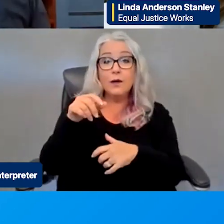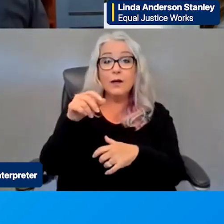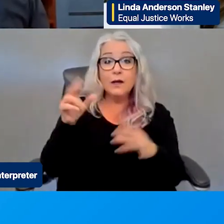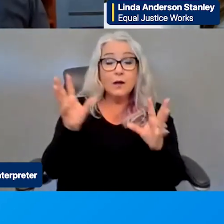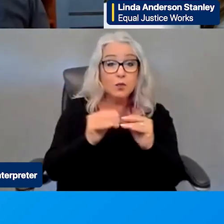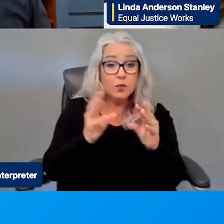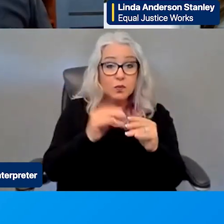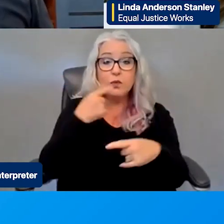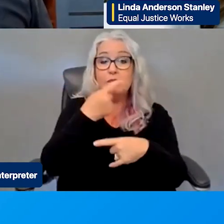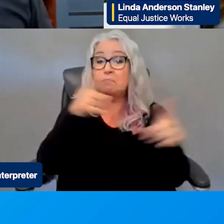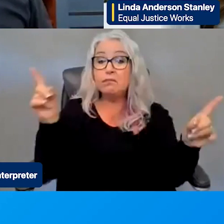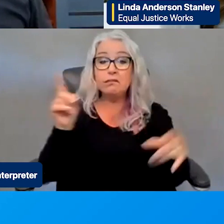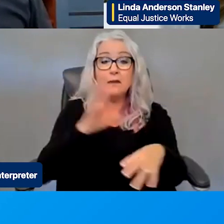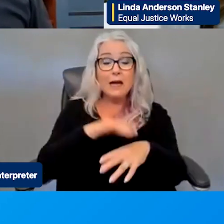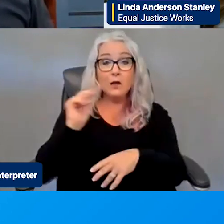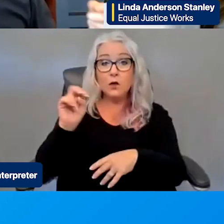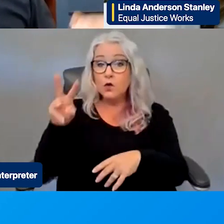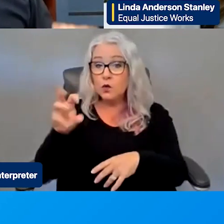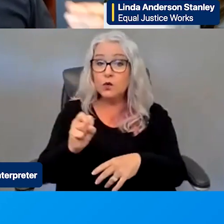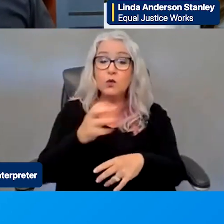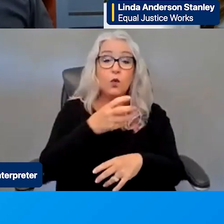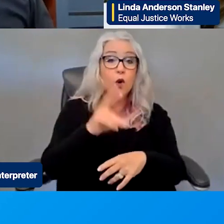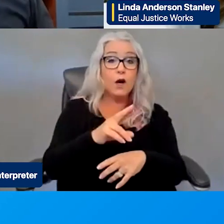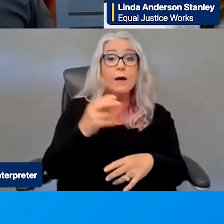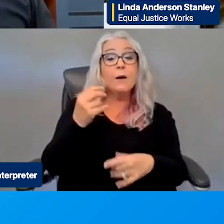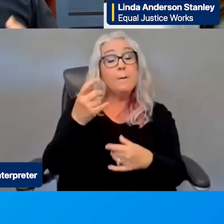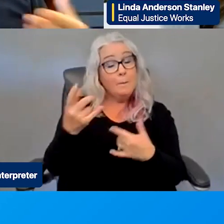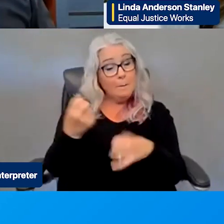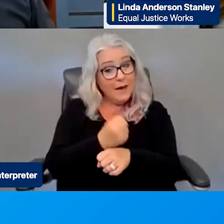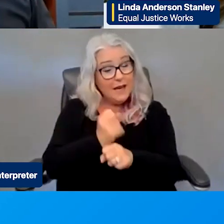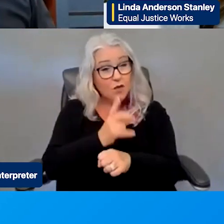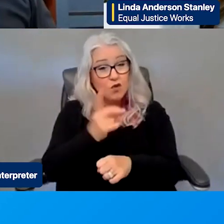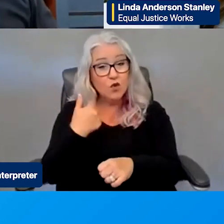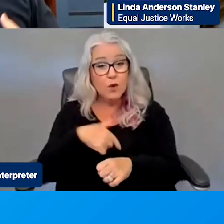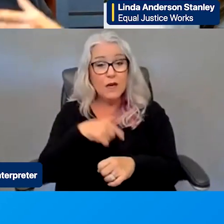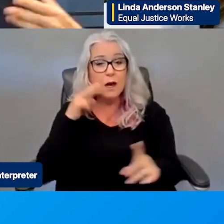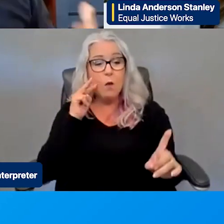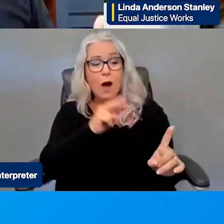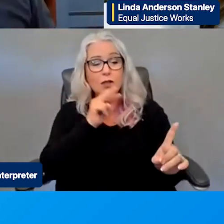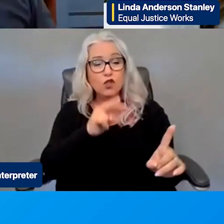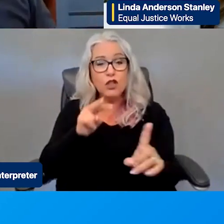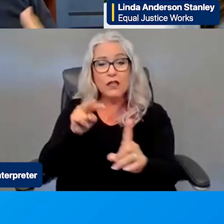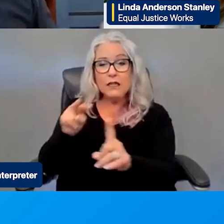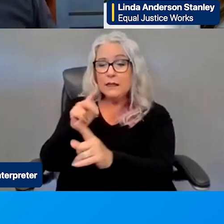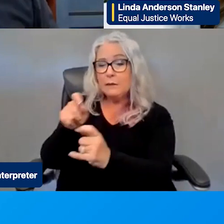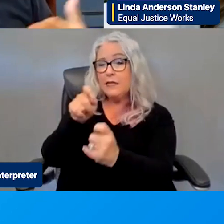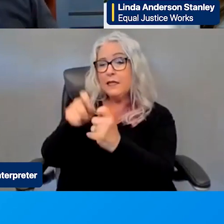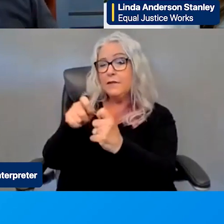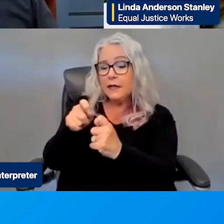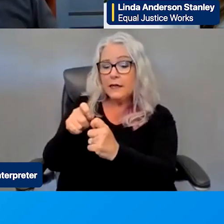that we have, it requires that there be eyes on certain facilities. And whether they are complying with safety measures, things